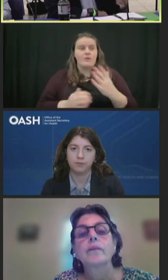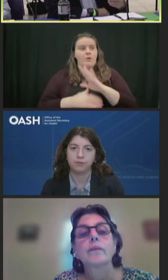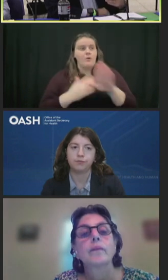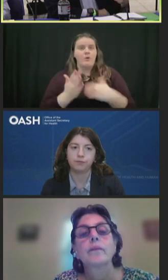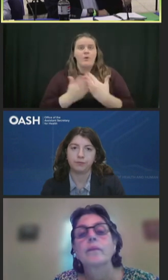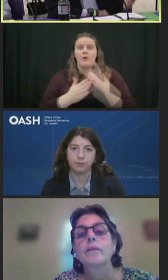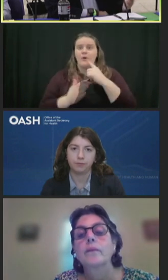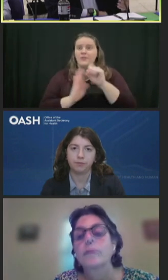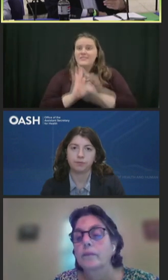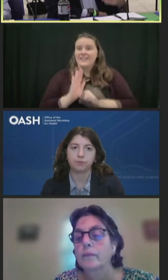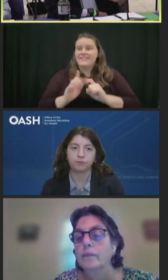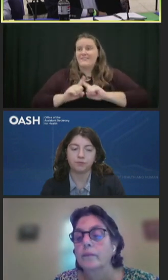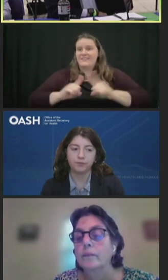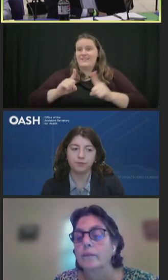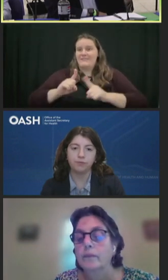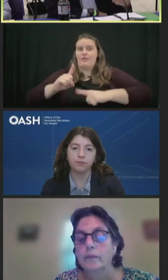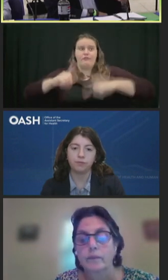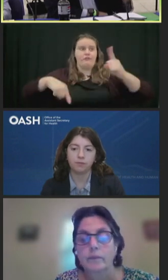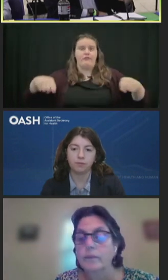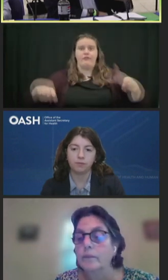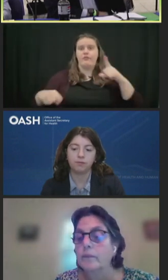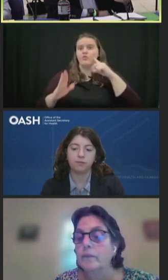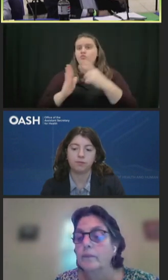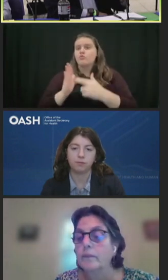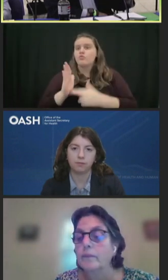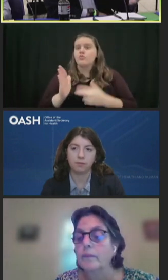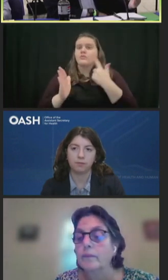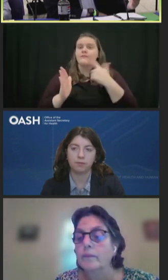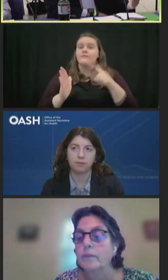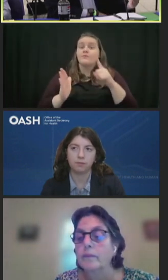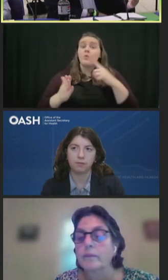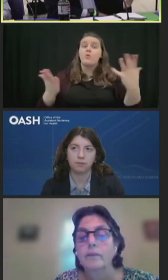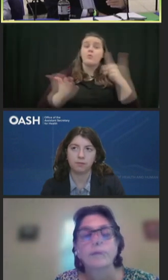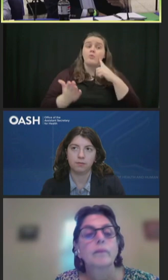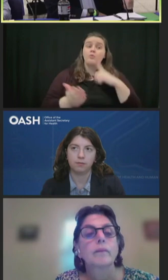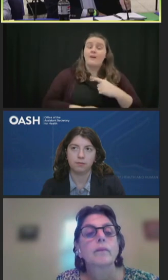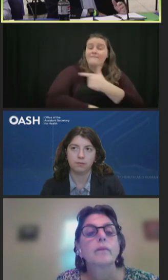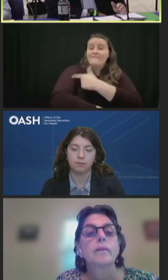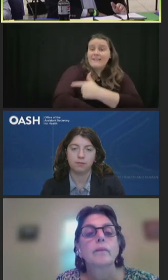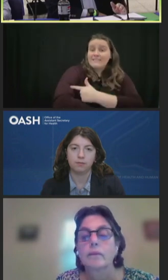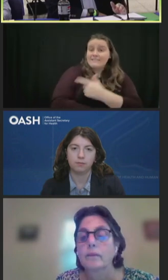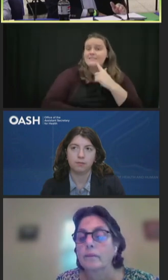an analysis and efforts to try to change those -- expand those authorities, is important.